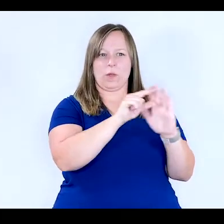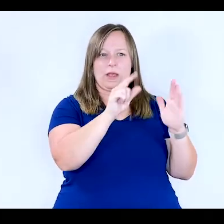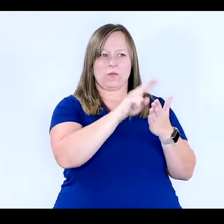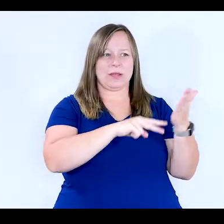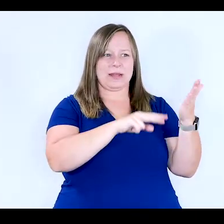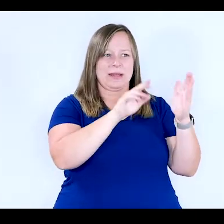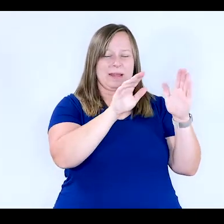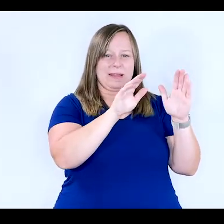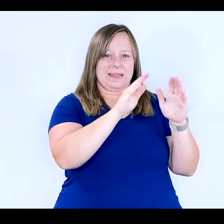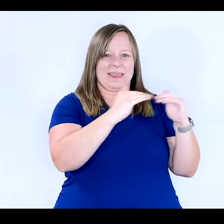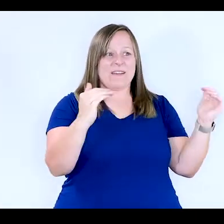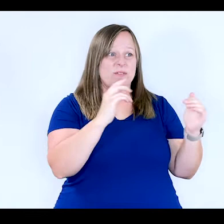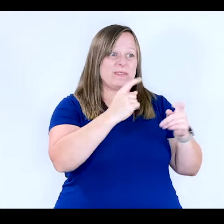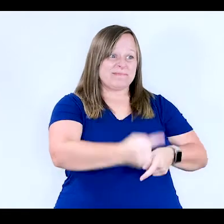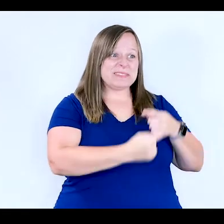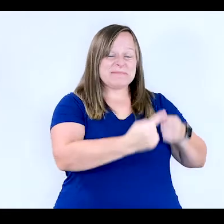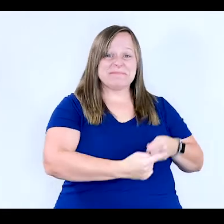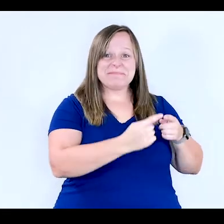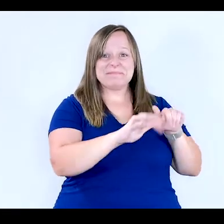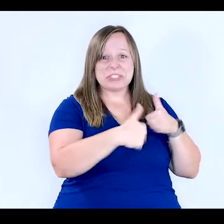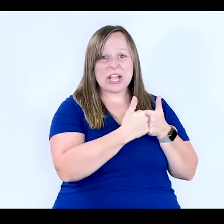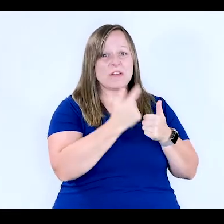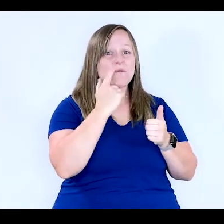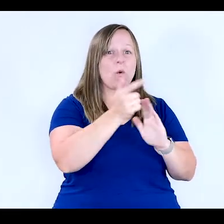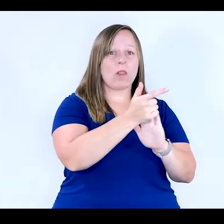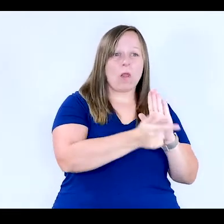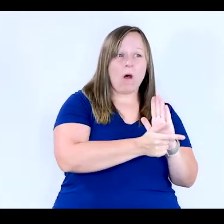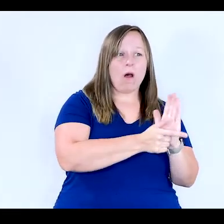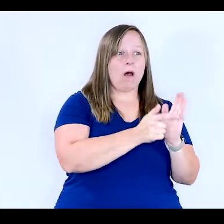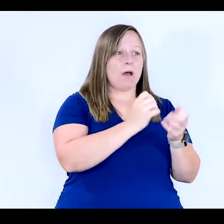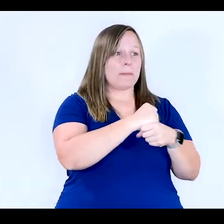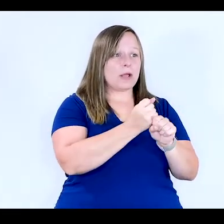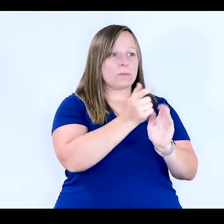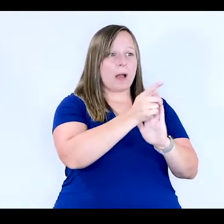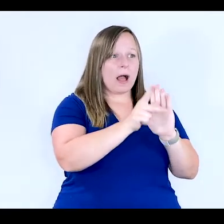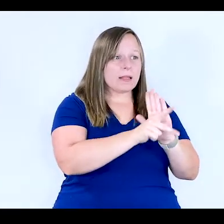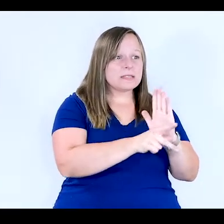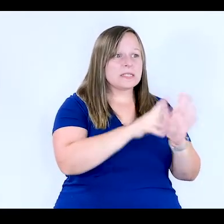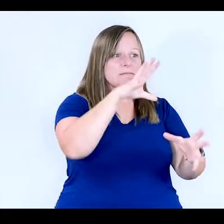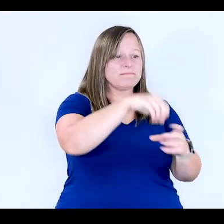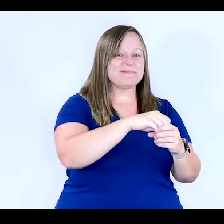which may be a difficult task for us in law and policy because a lot of our